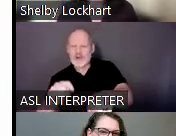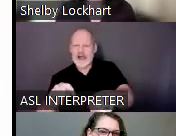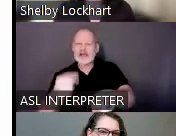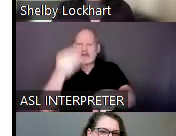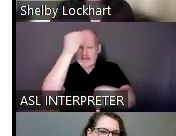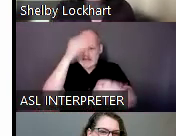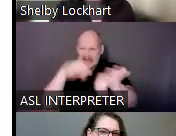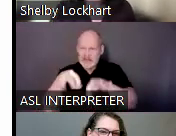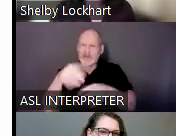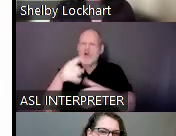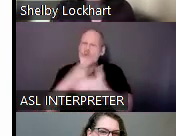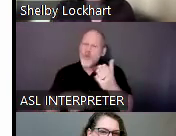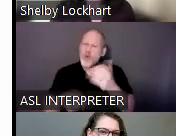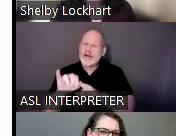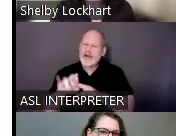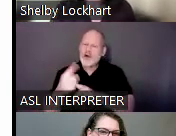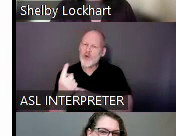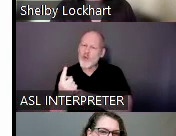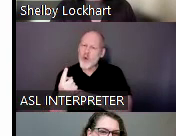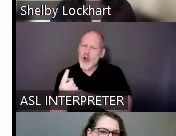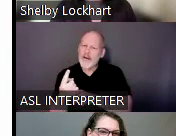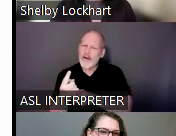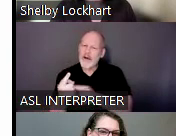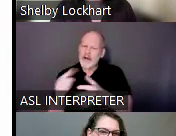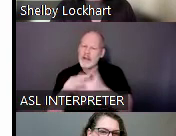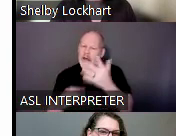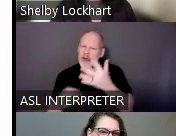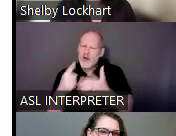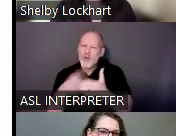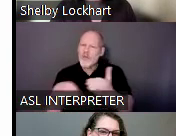currently implementing in your District, your school, your region? I'll just pause for a